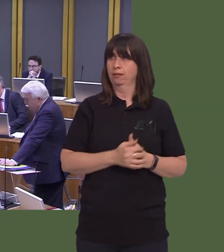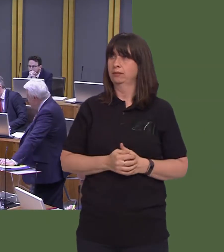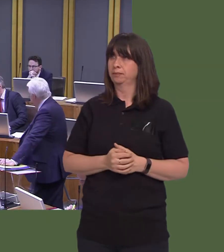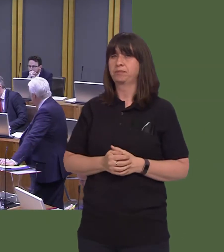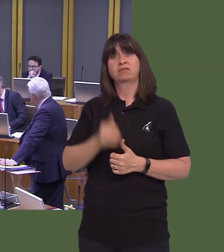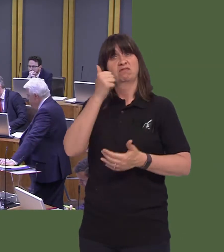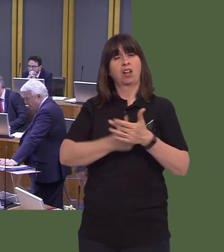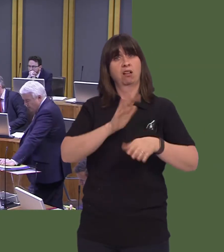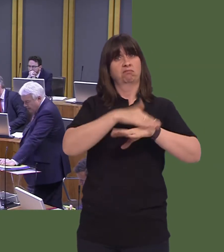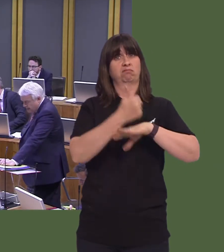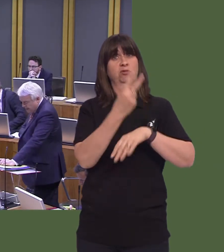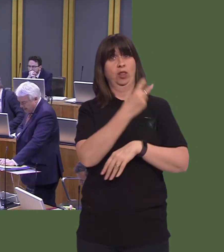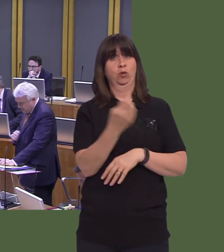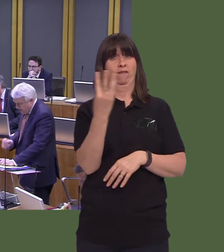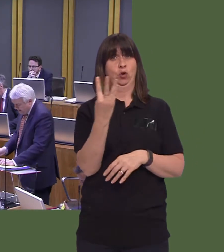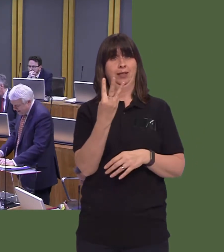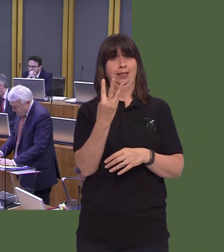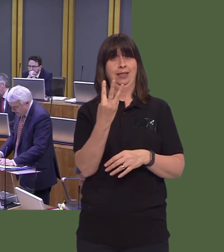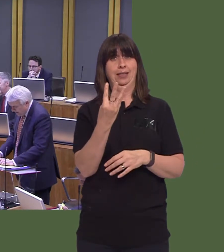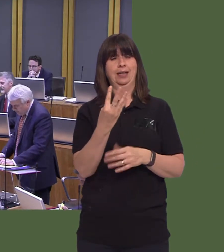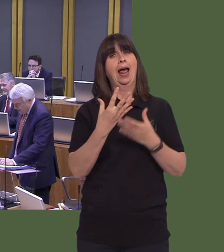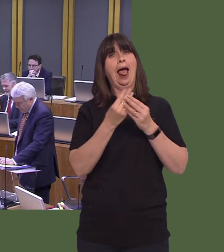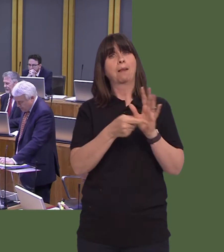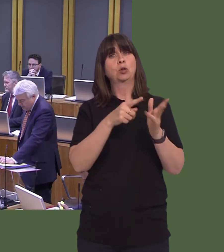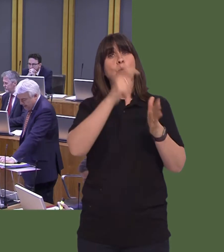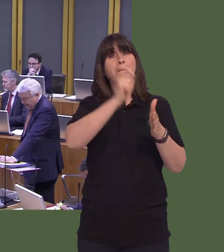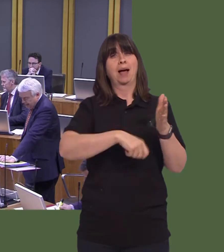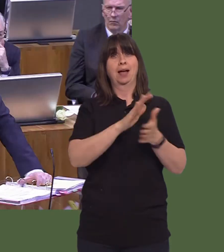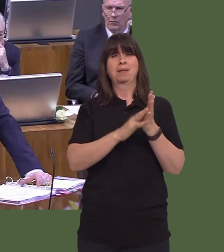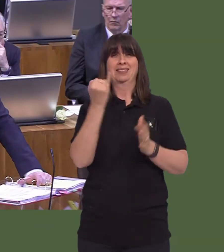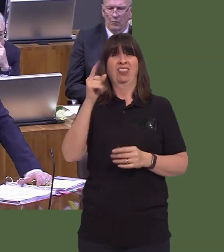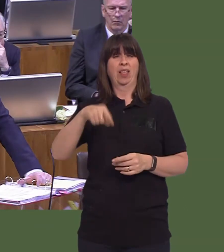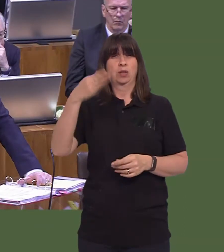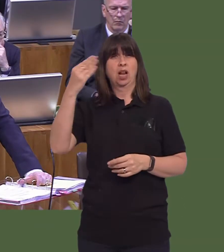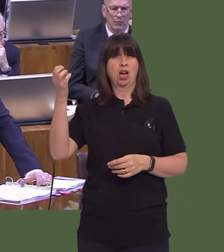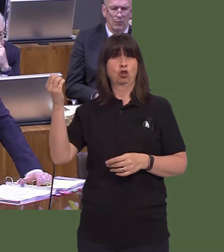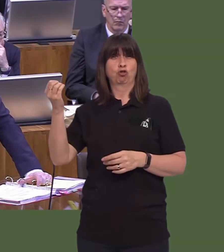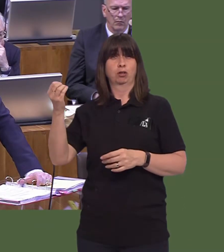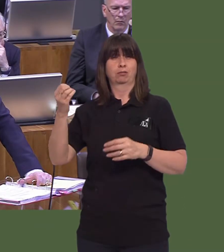Help to BuyóWales has helped nearly 6,900 households to buy their new home, with around